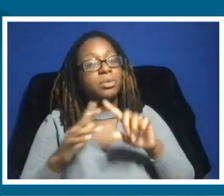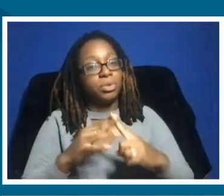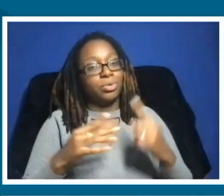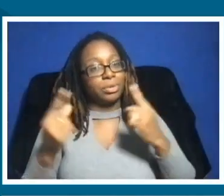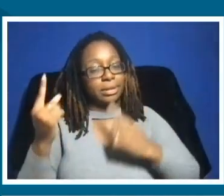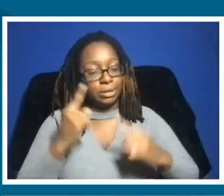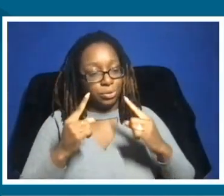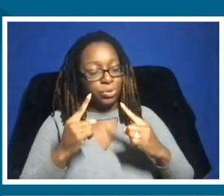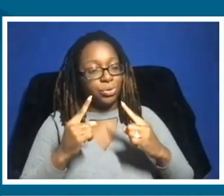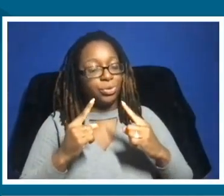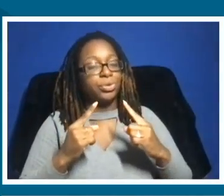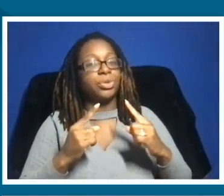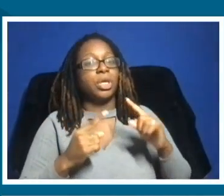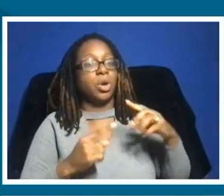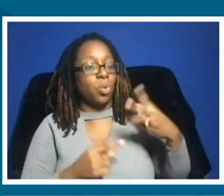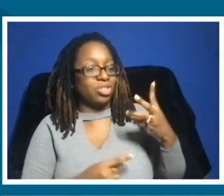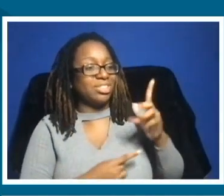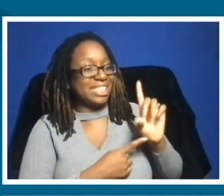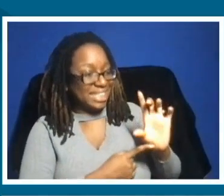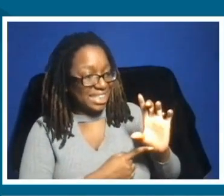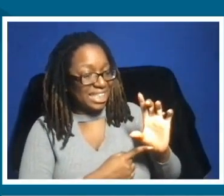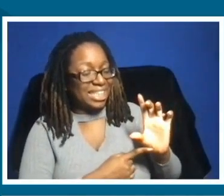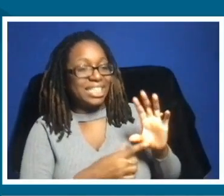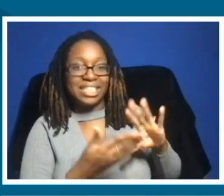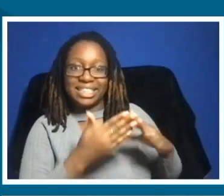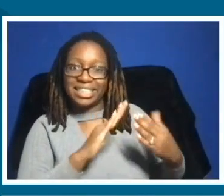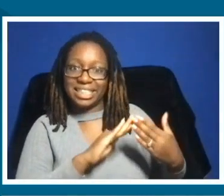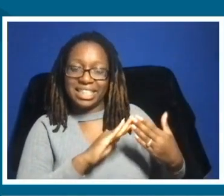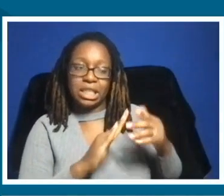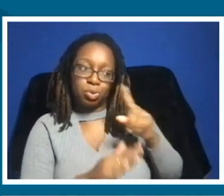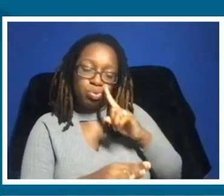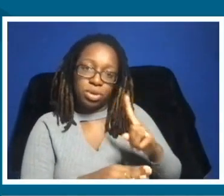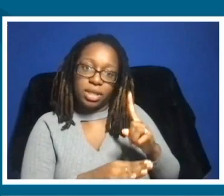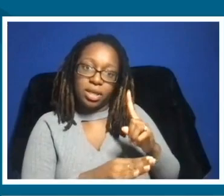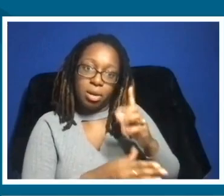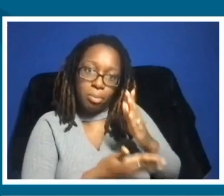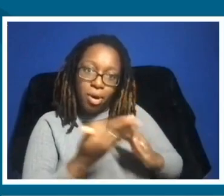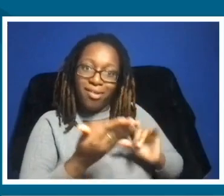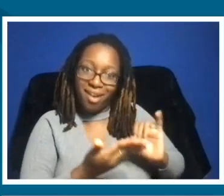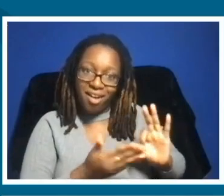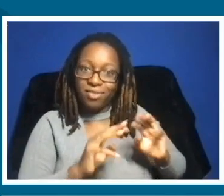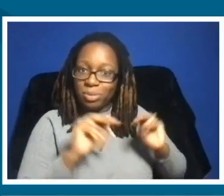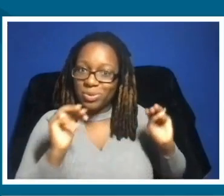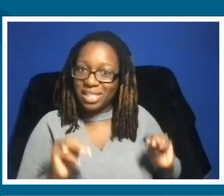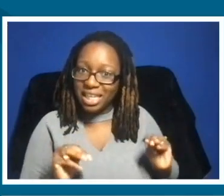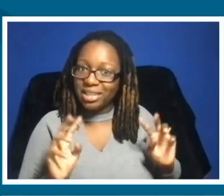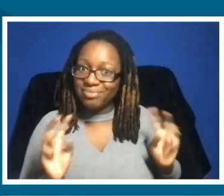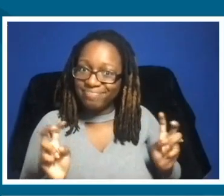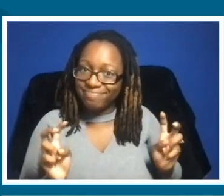of washington dc as a part of our museum